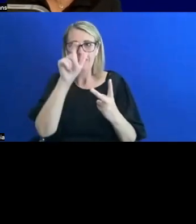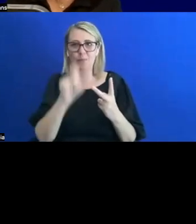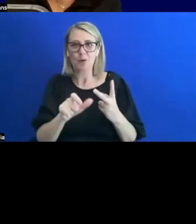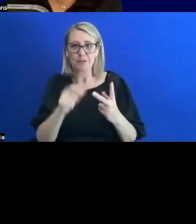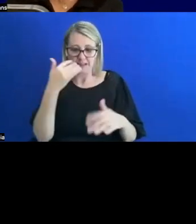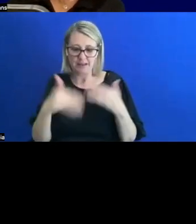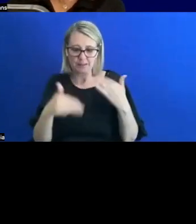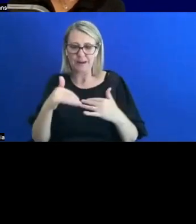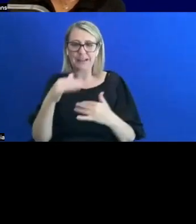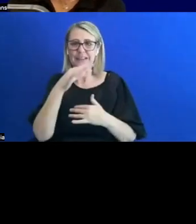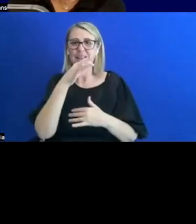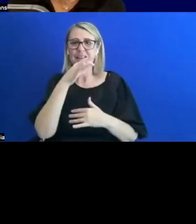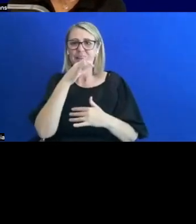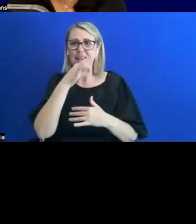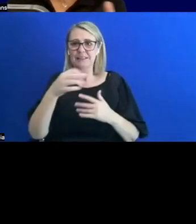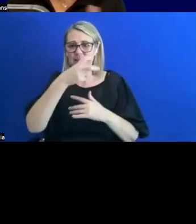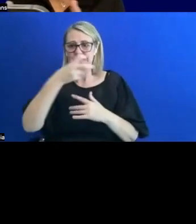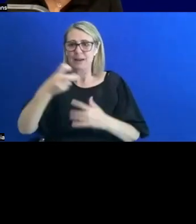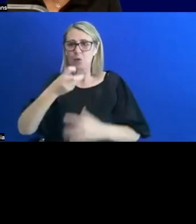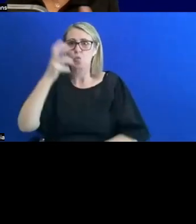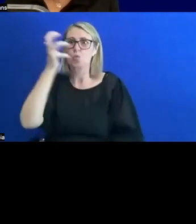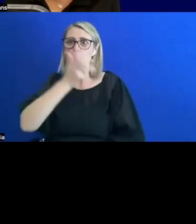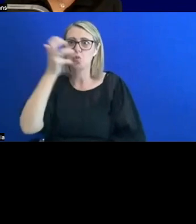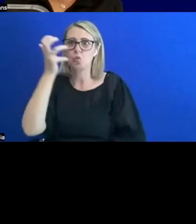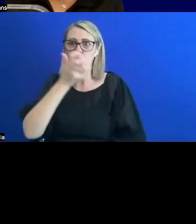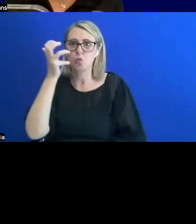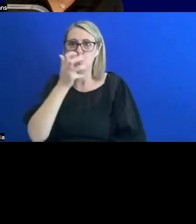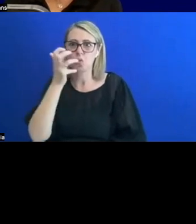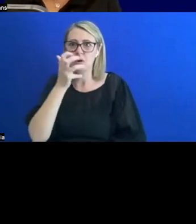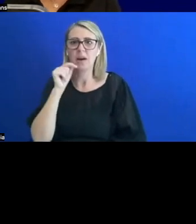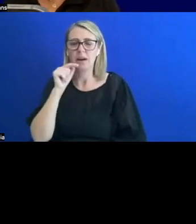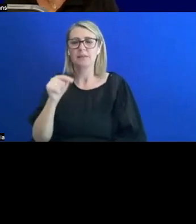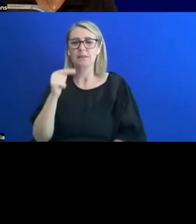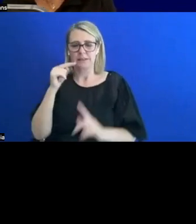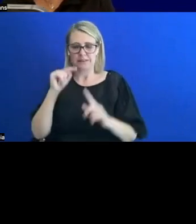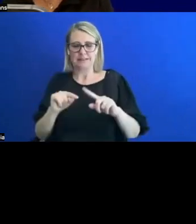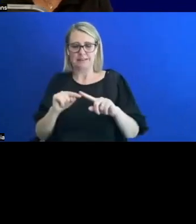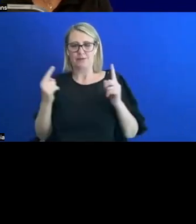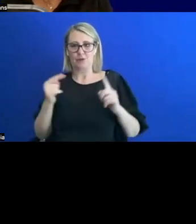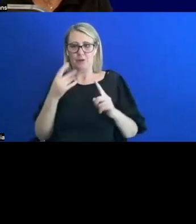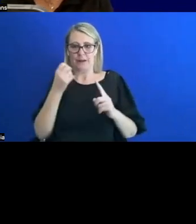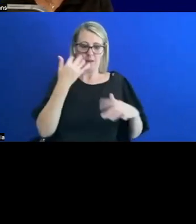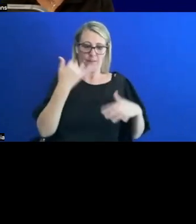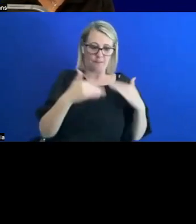necessarily equal danger and it is important to differentiate between a pain that is causing harm